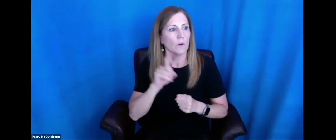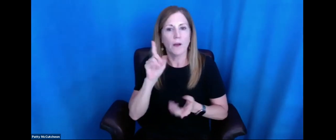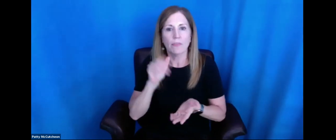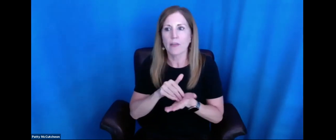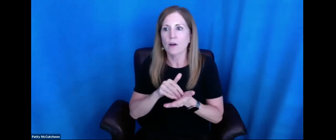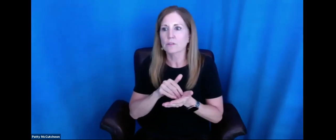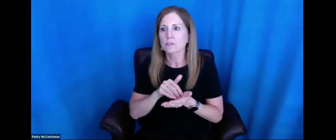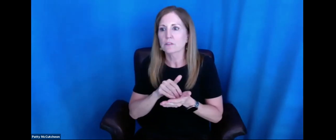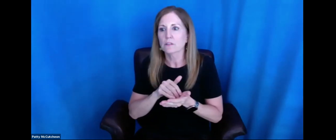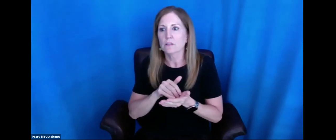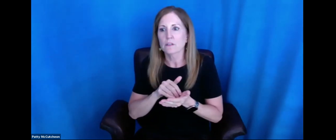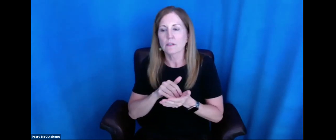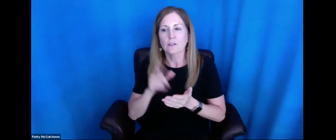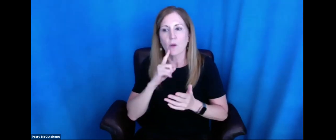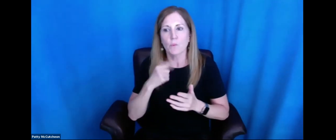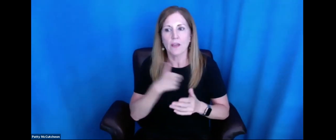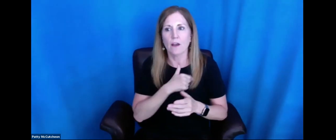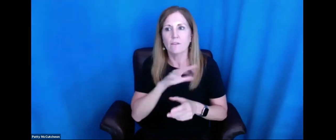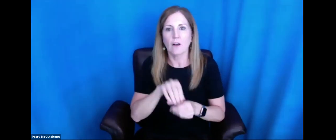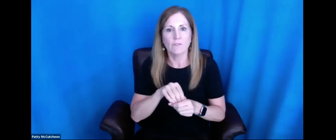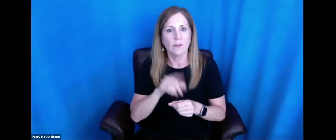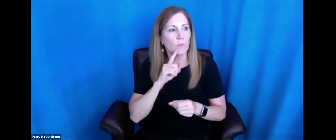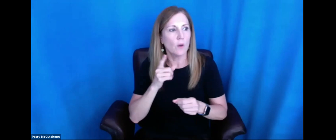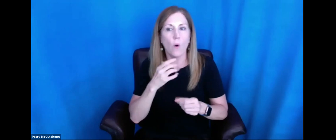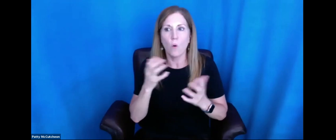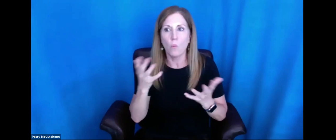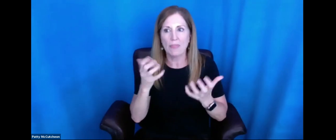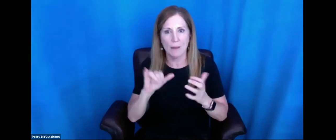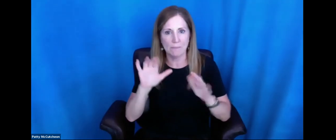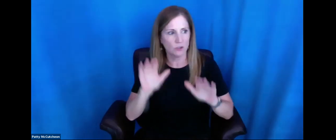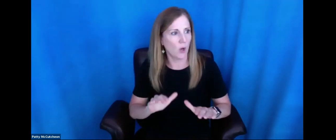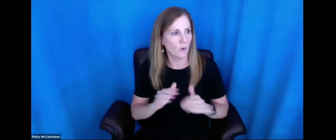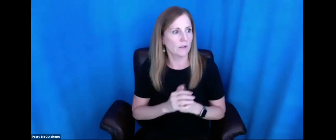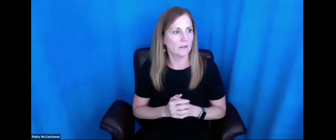The number from 1,000 -- something that's much lower.